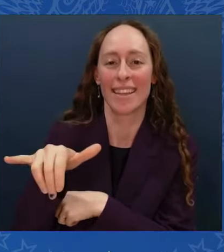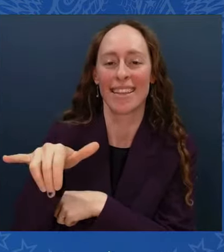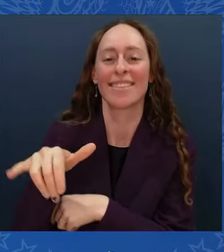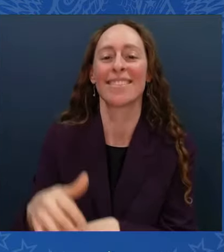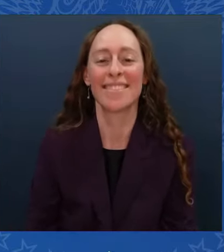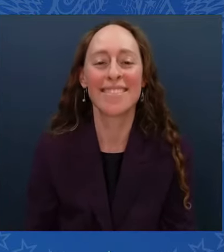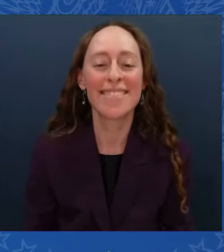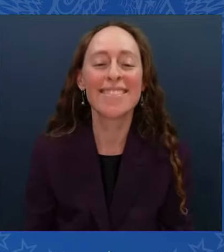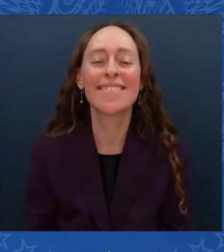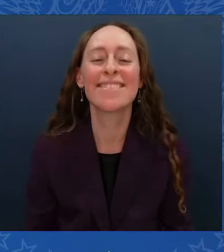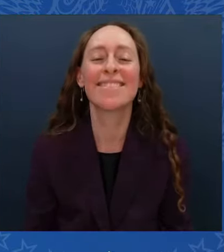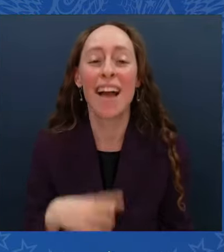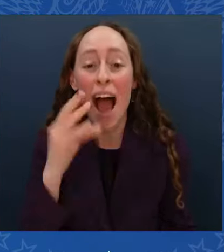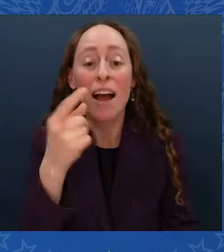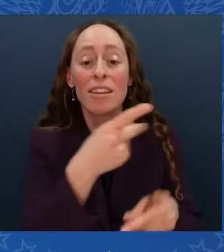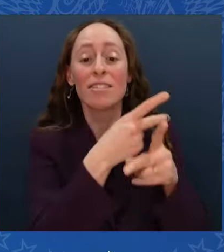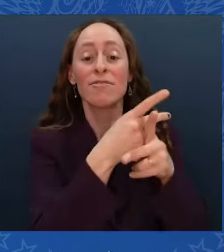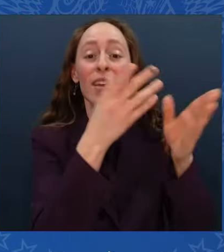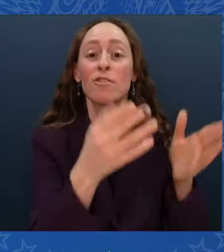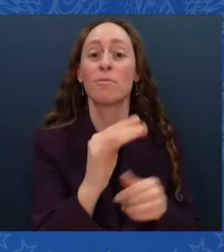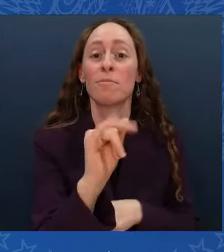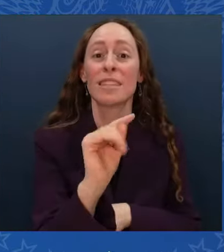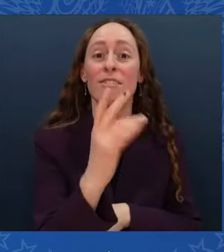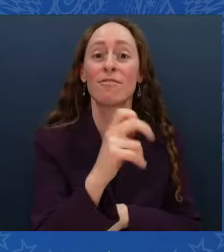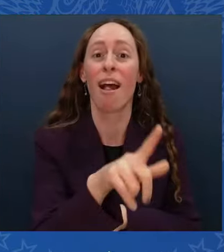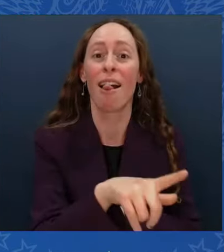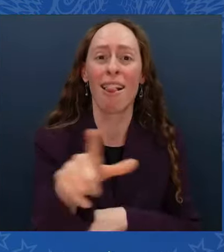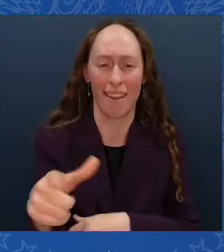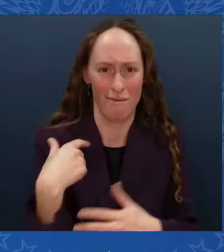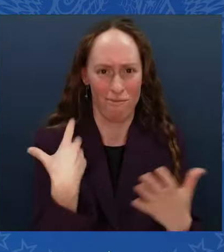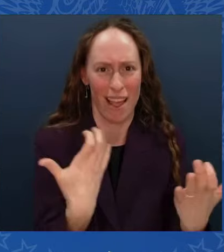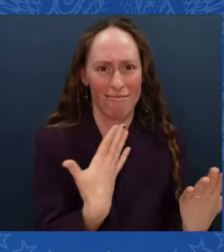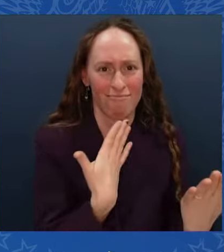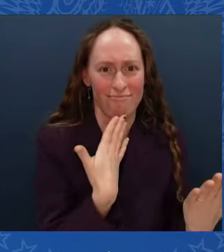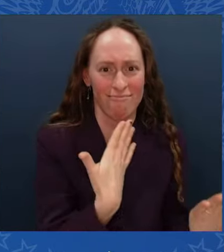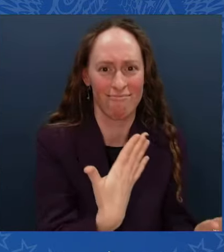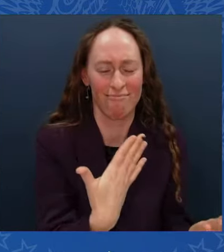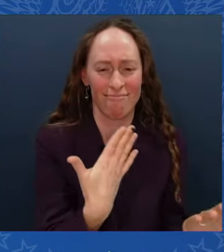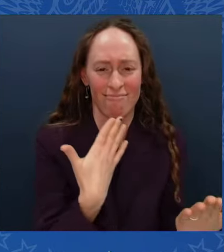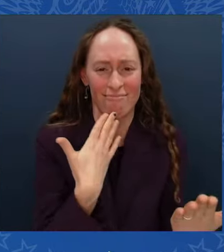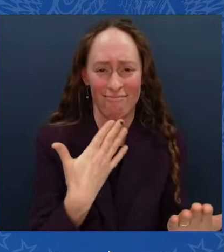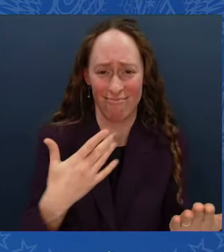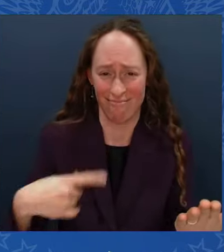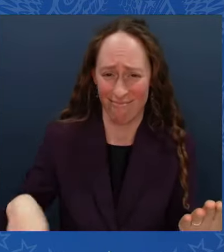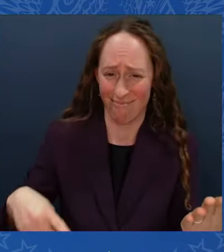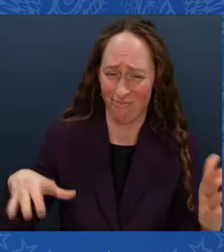for having us in the amazing city of Culver City. What the President is here to do today